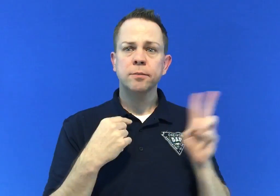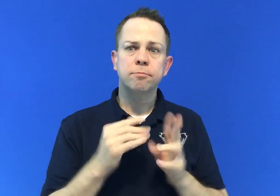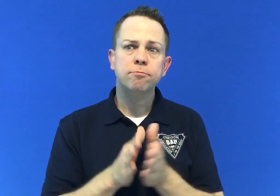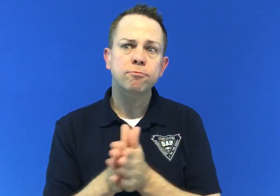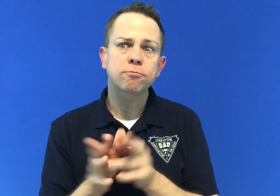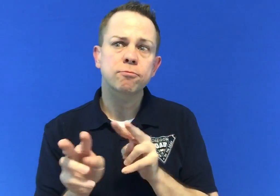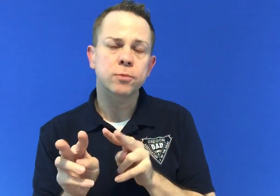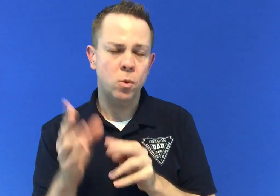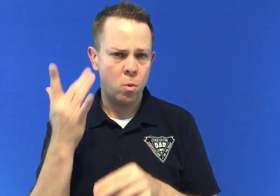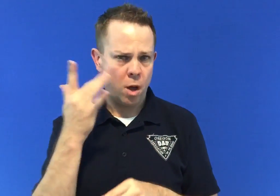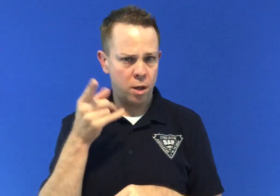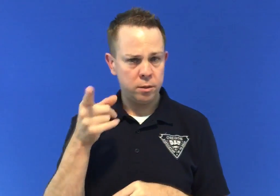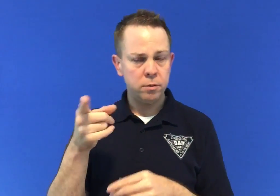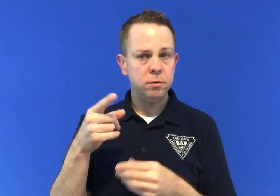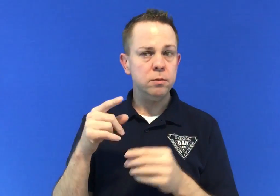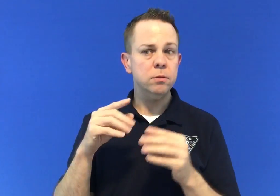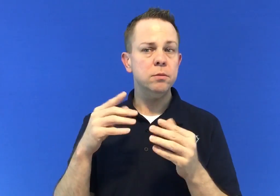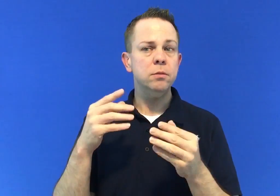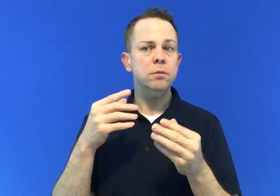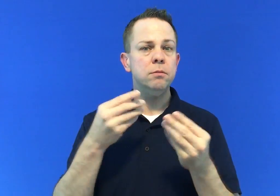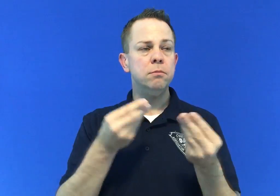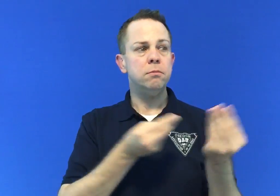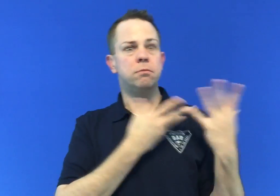The reason we both went is because we found out